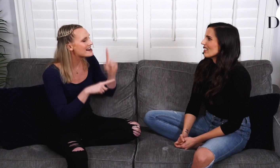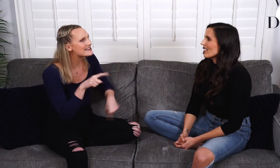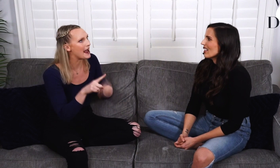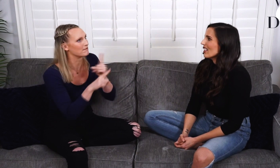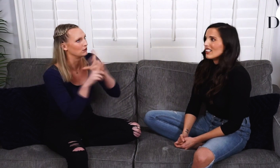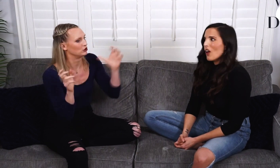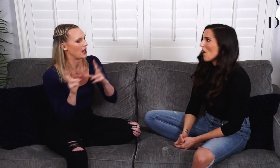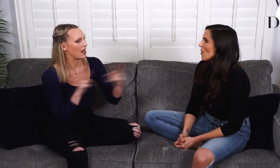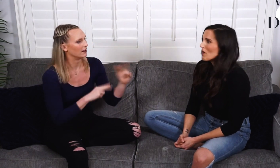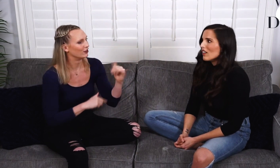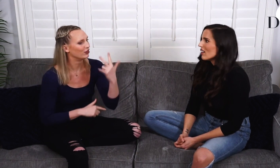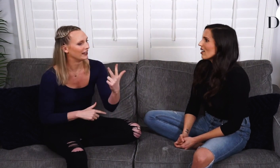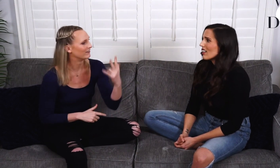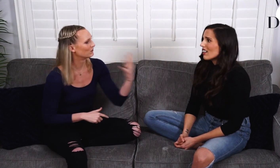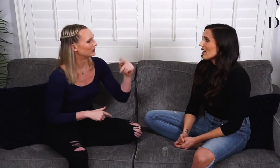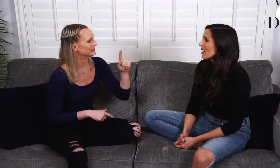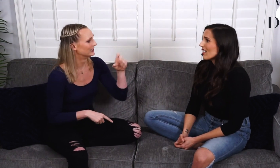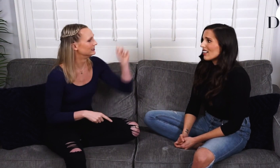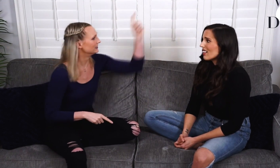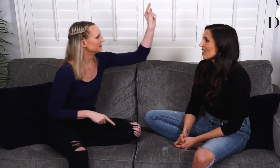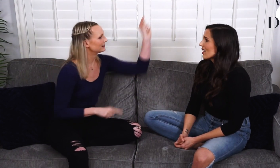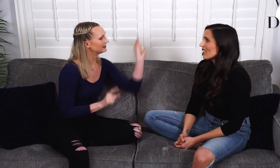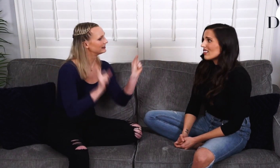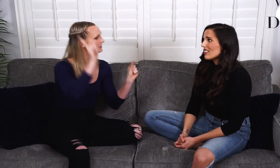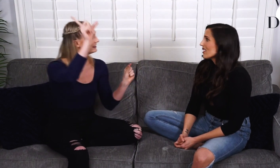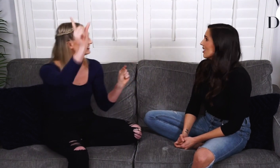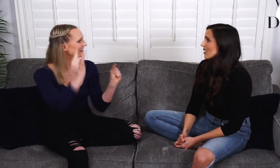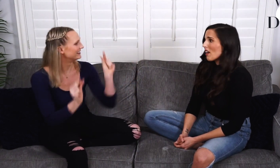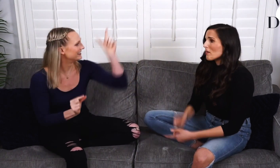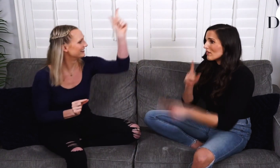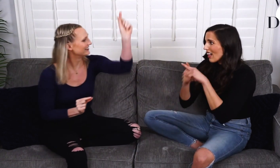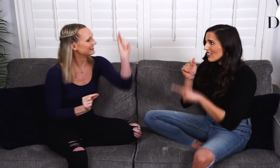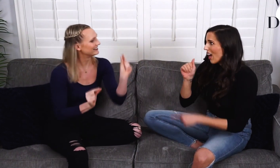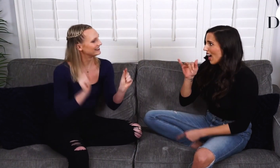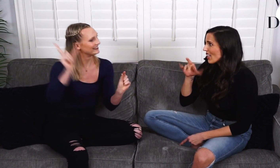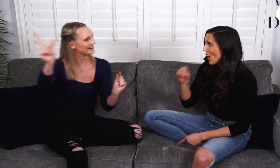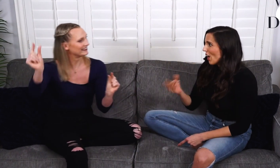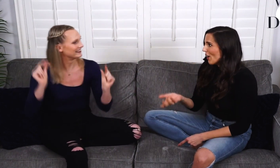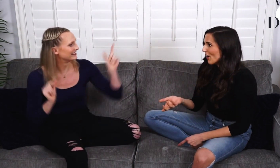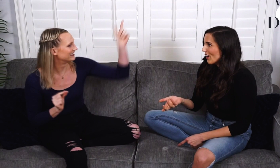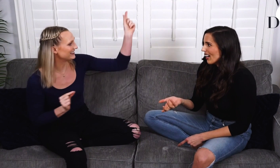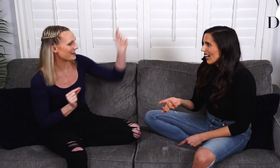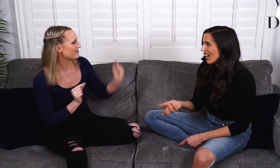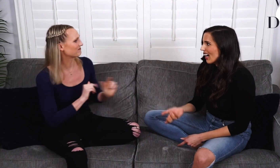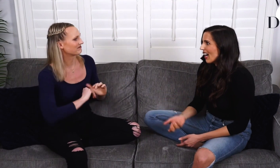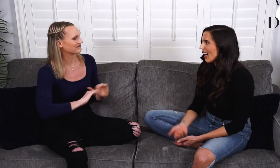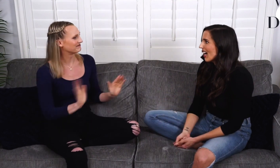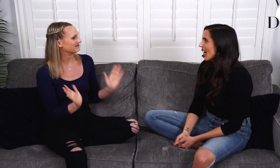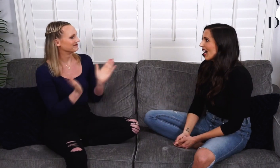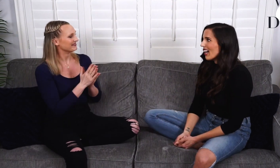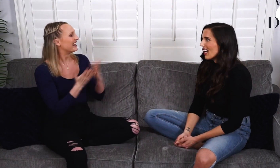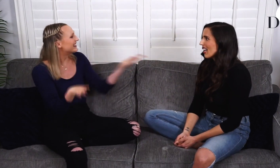a lot easier. I can't imagine editing three or four takes and taking this clip, and this clip... - No, plus audio! Then putting it together, nope.